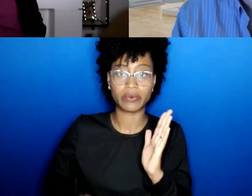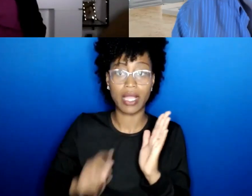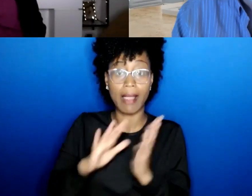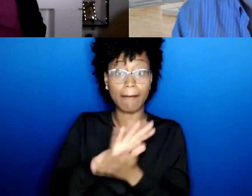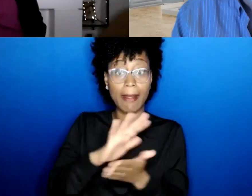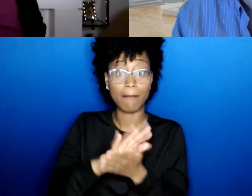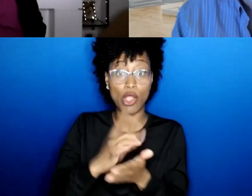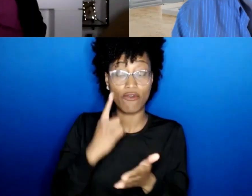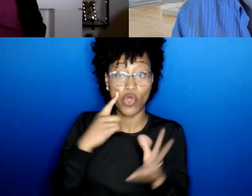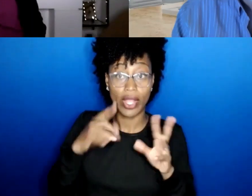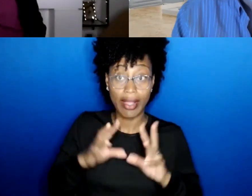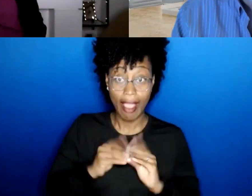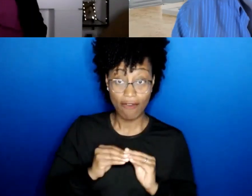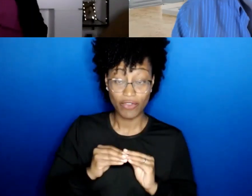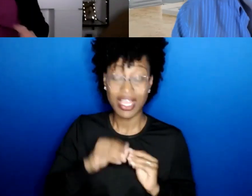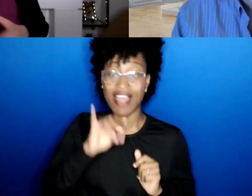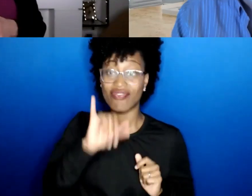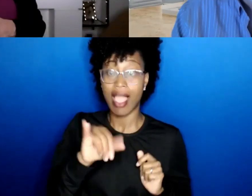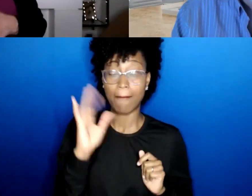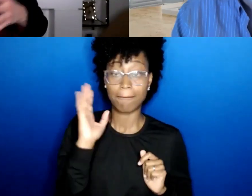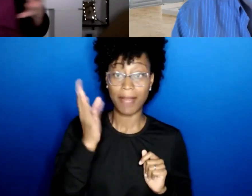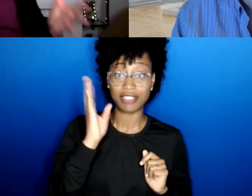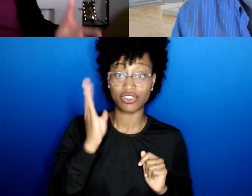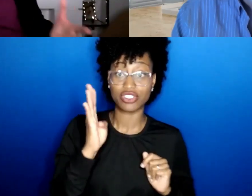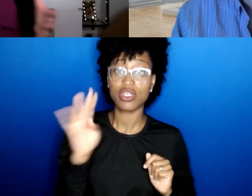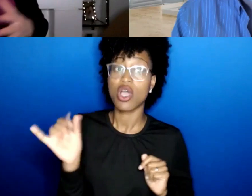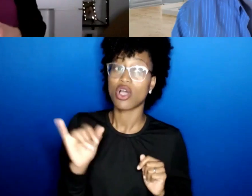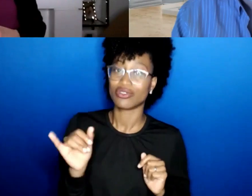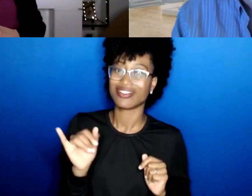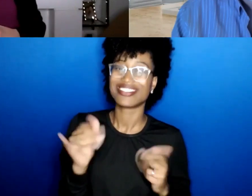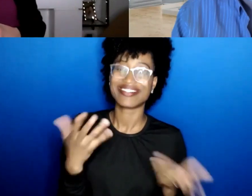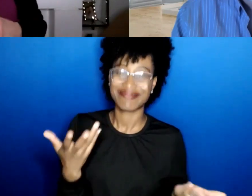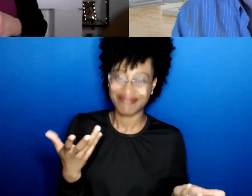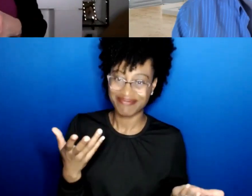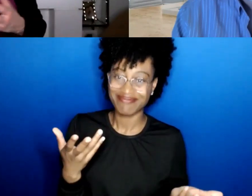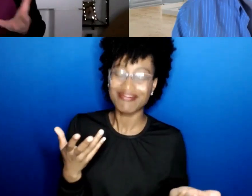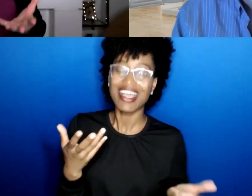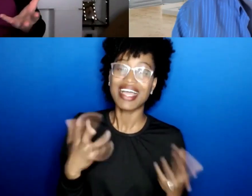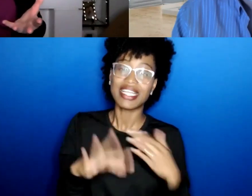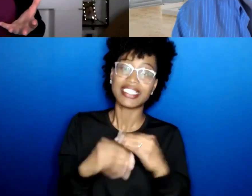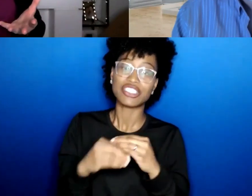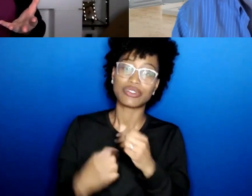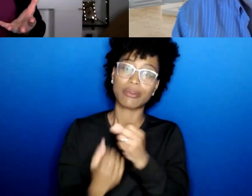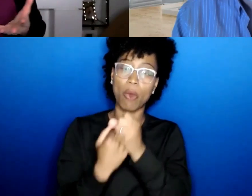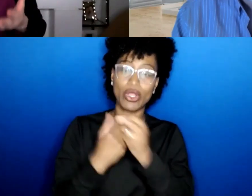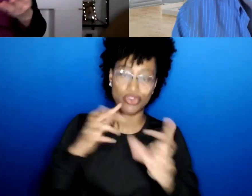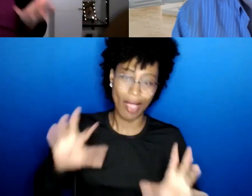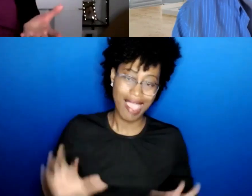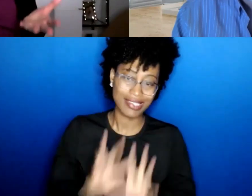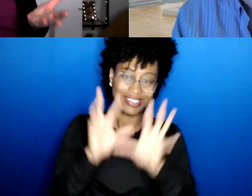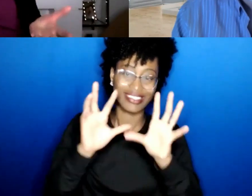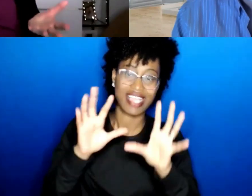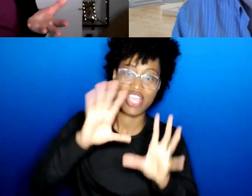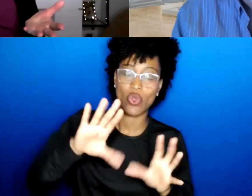conference, the presentation is also 06:29:24 a further way of enhancing the accessibility